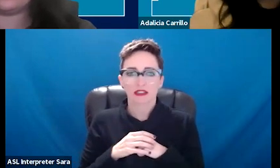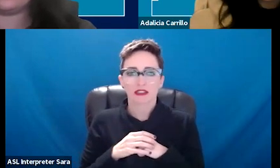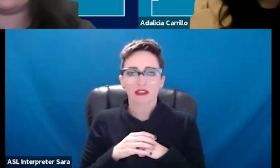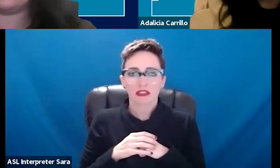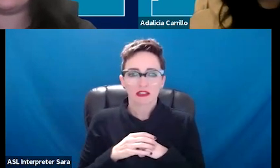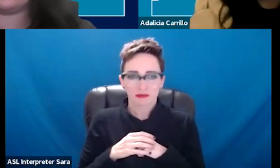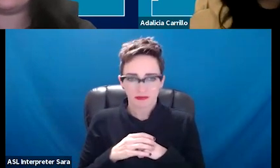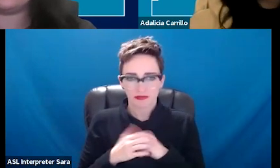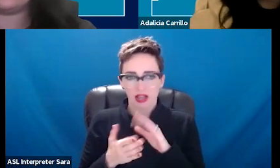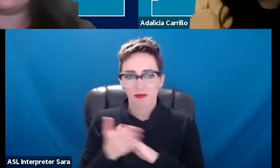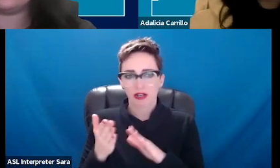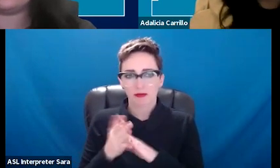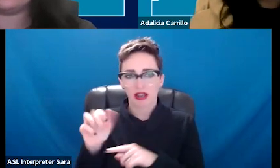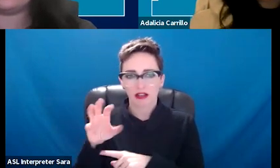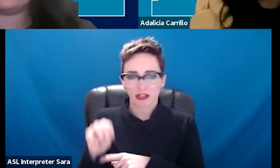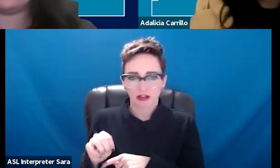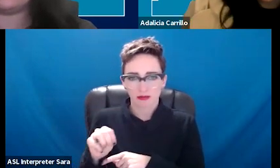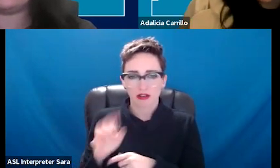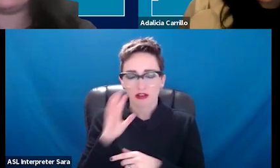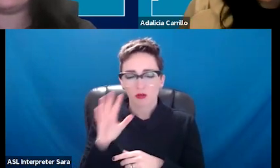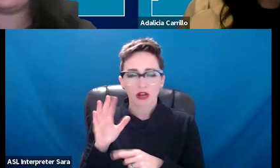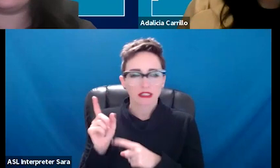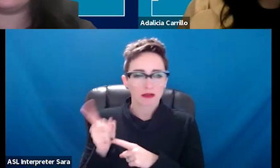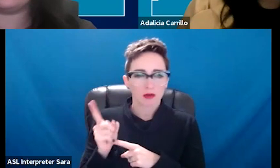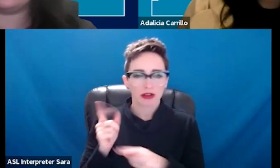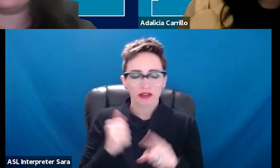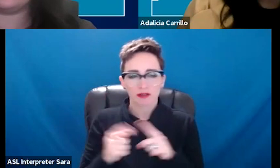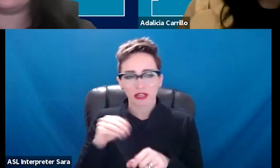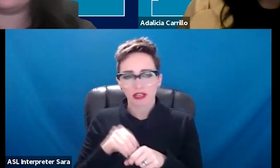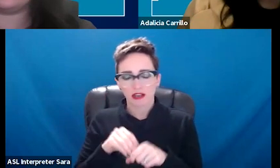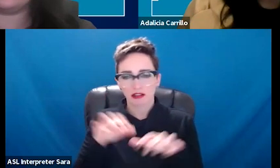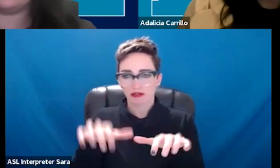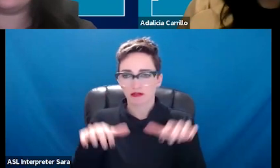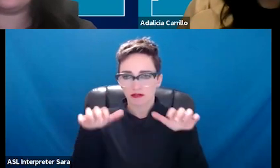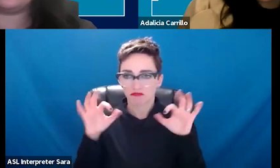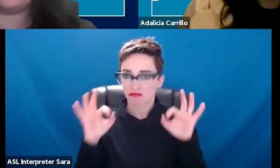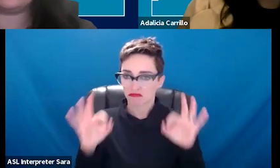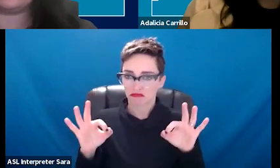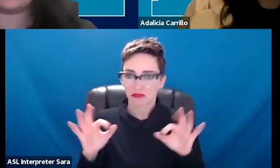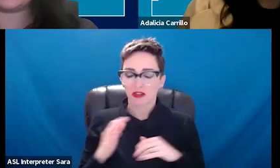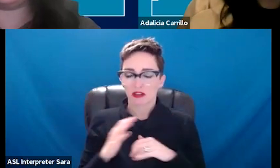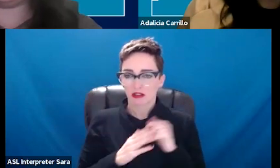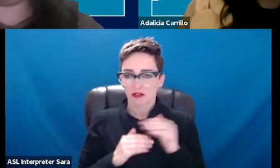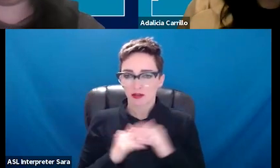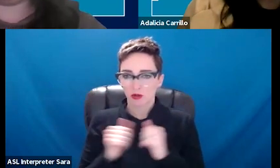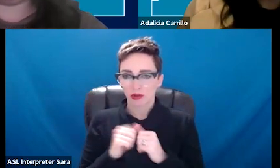Now let's take a moment to ensure that everyone in the audience is ready and comfortable with the technical aspects of the webinar.